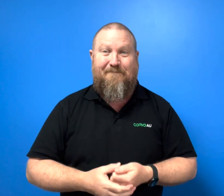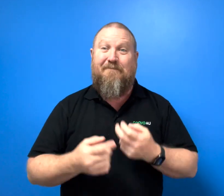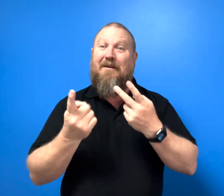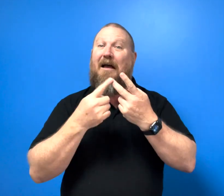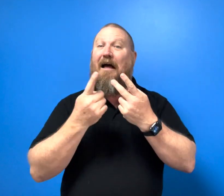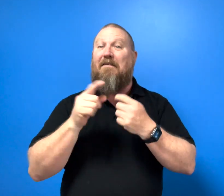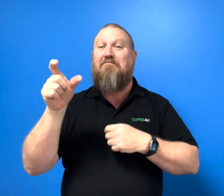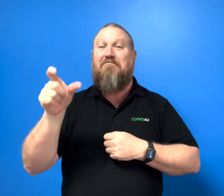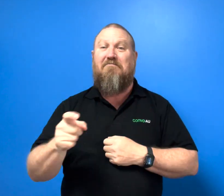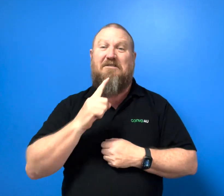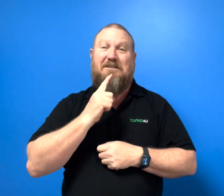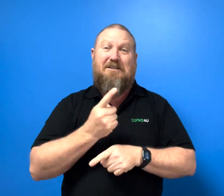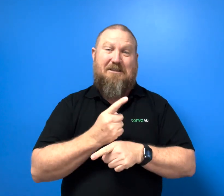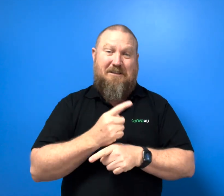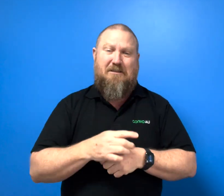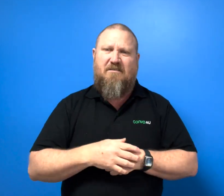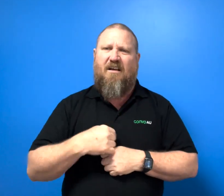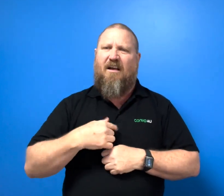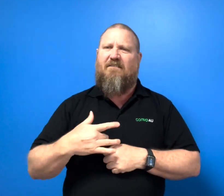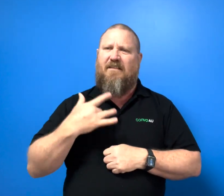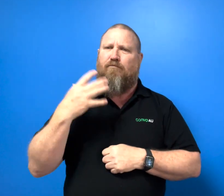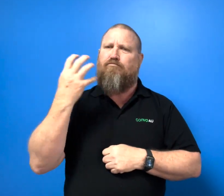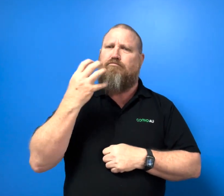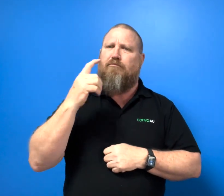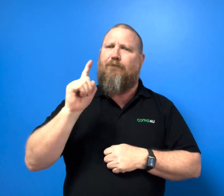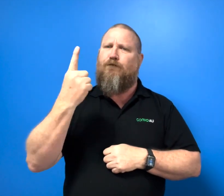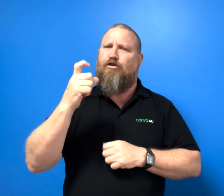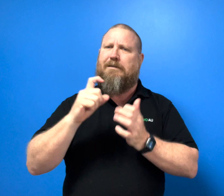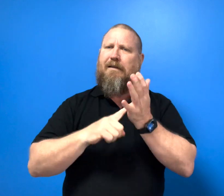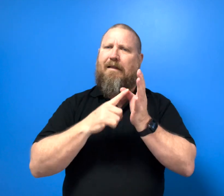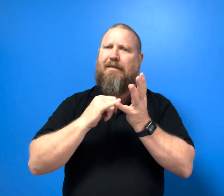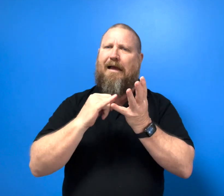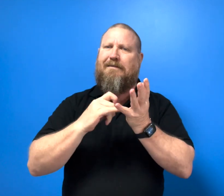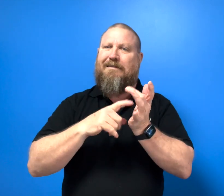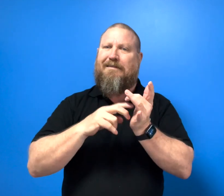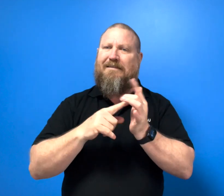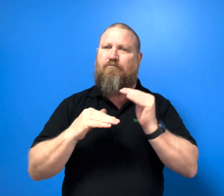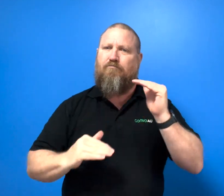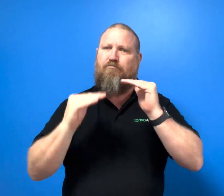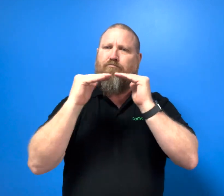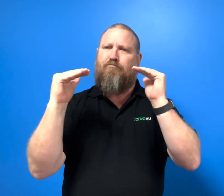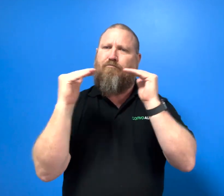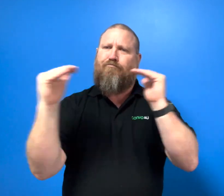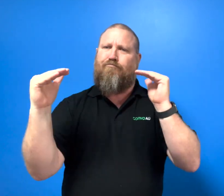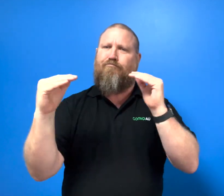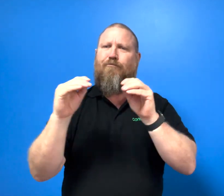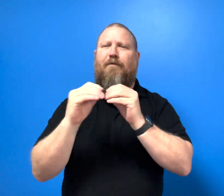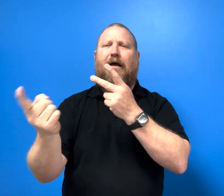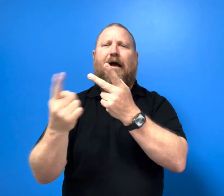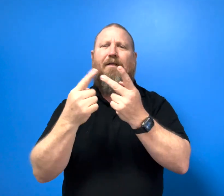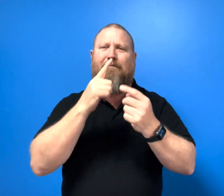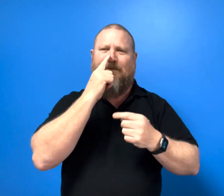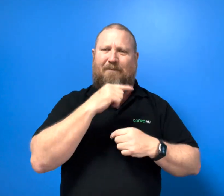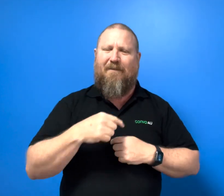One said, 'I feel like a first-class citizen'.